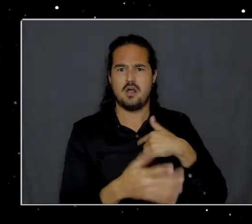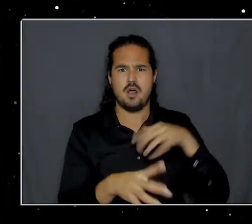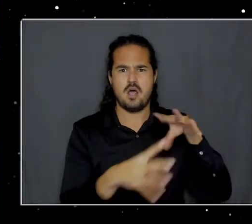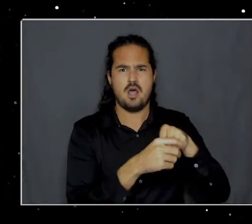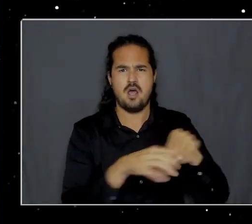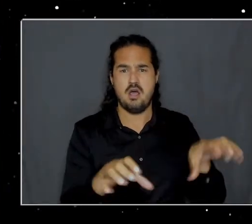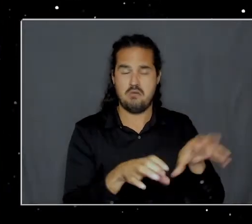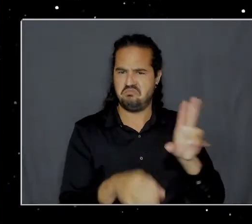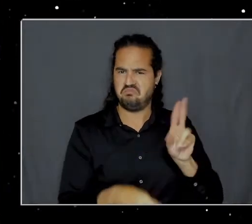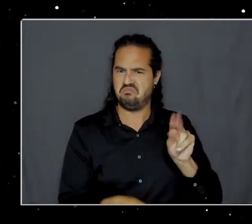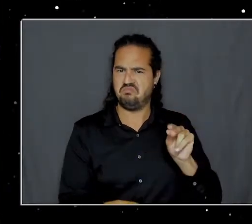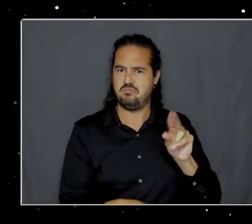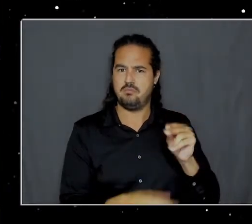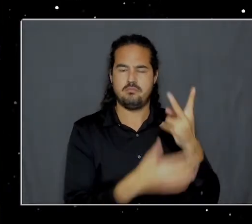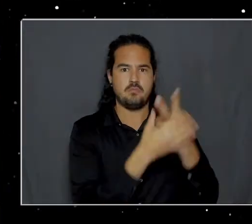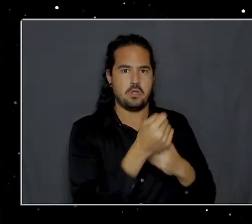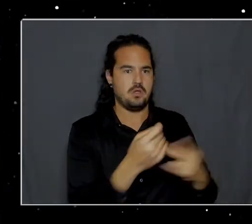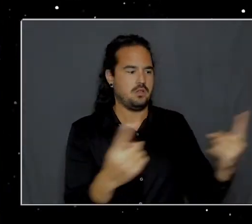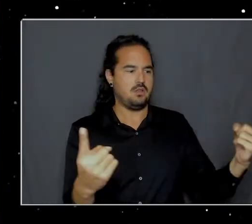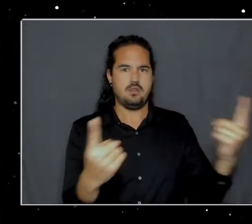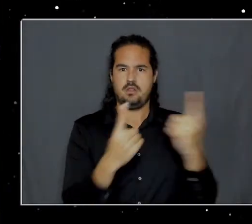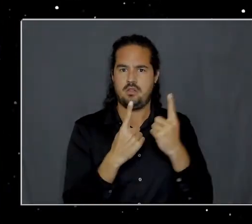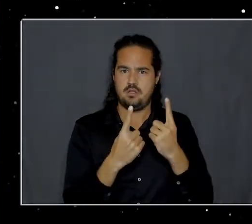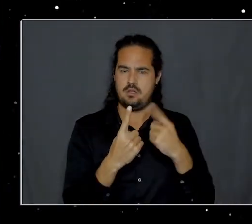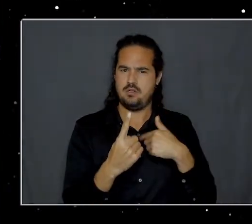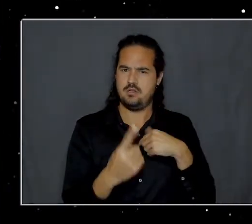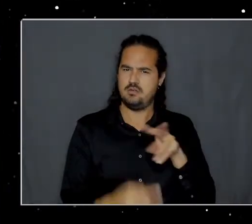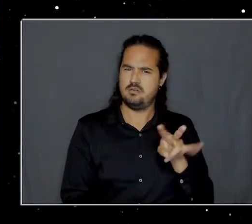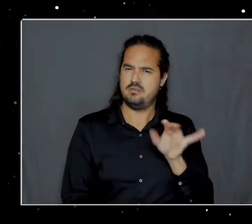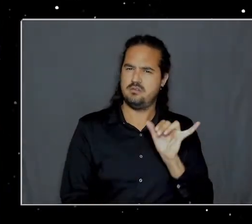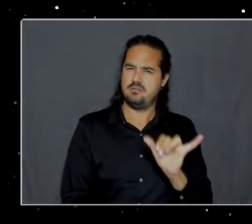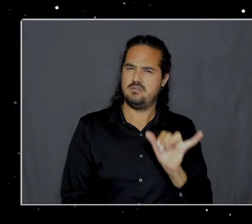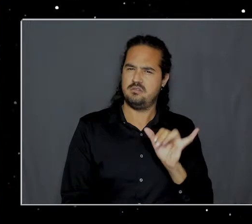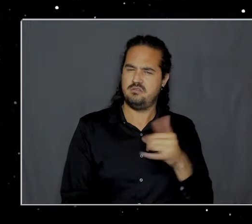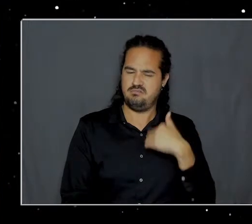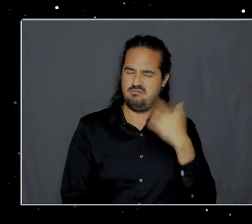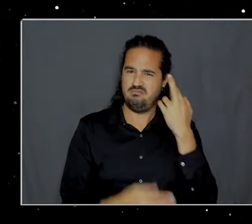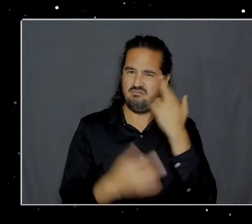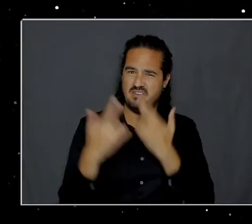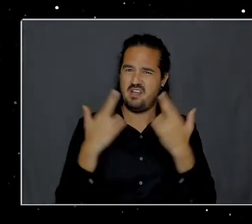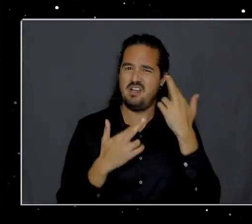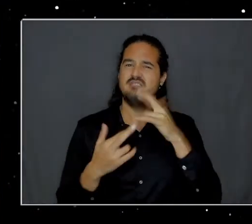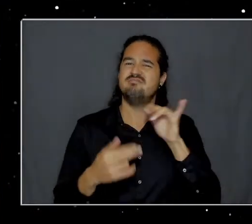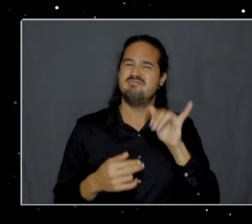WHEN THE TWO OF THEM CAME TO ME,